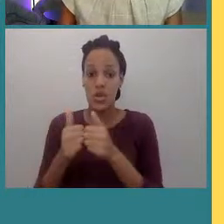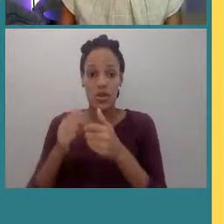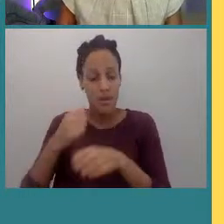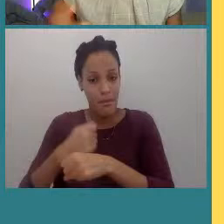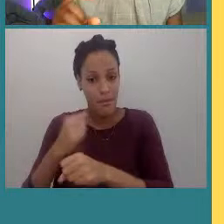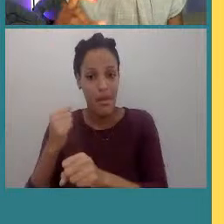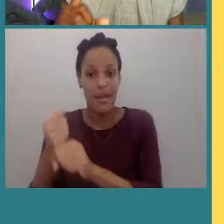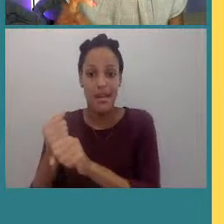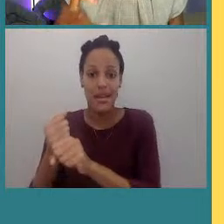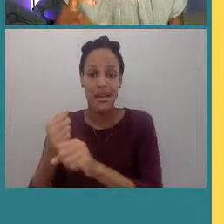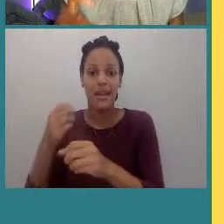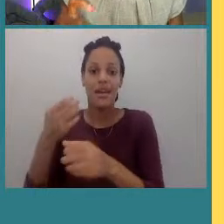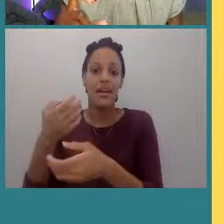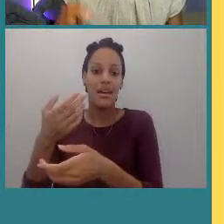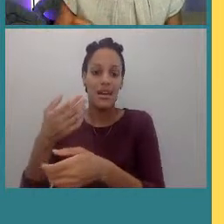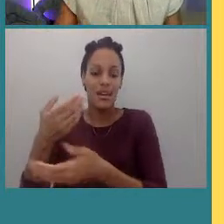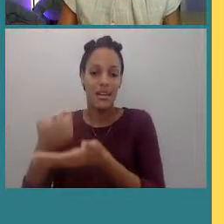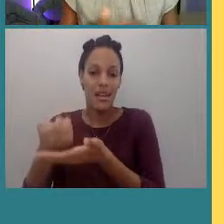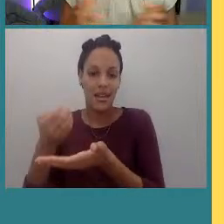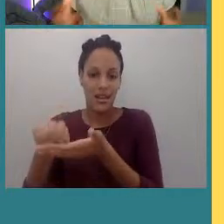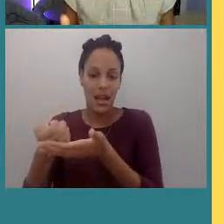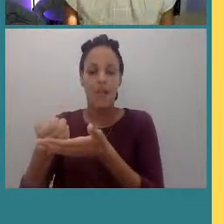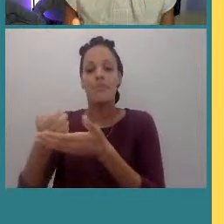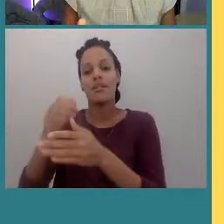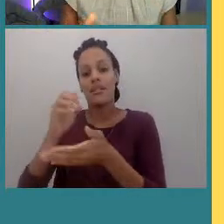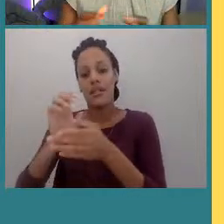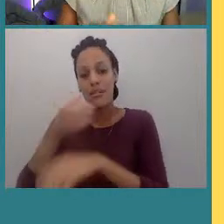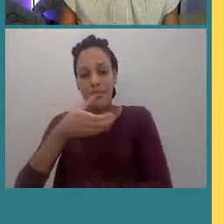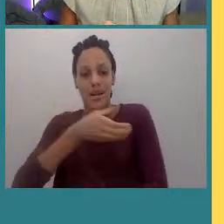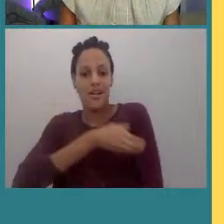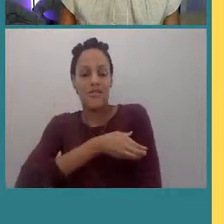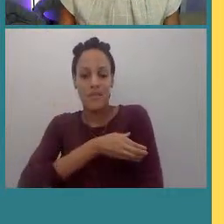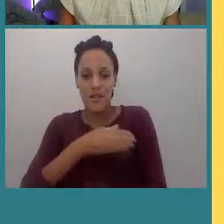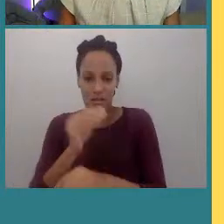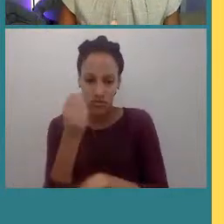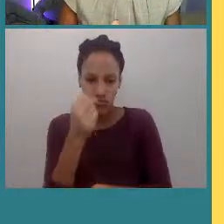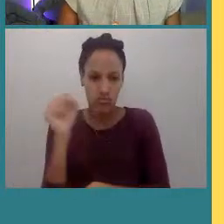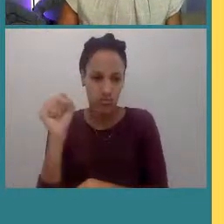engine which is that last box. We are going to talk about, but this can look like for